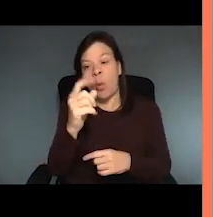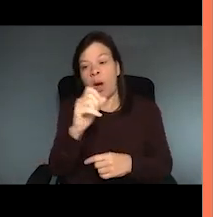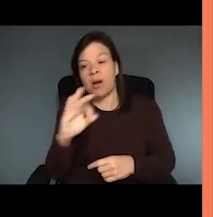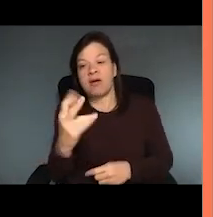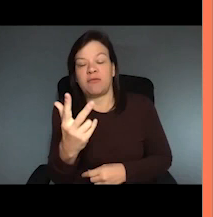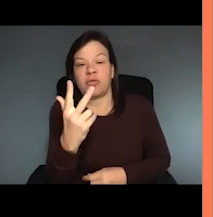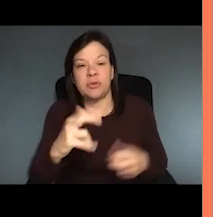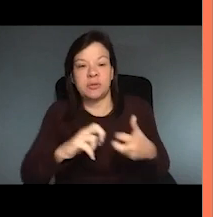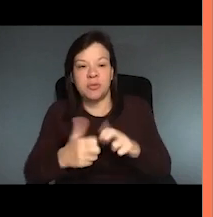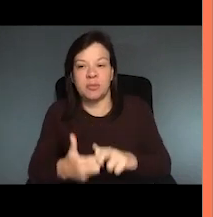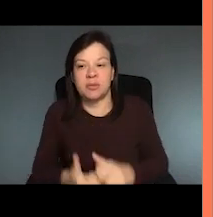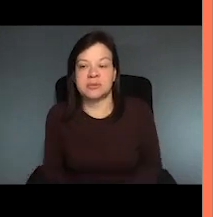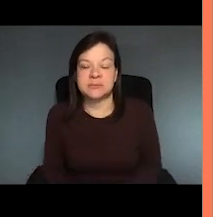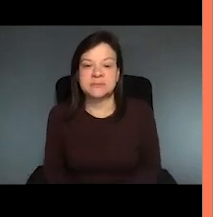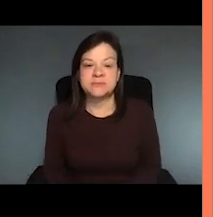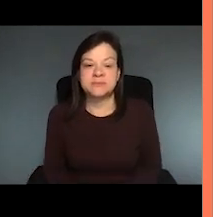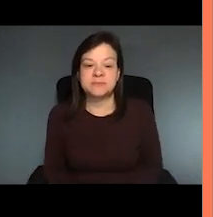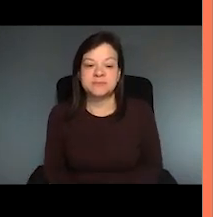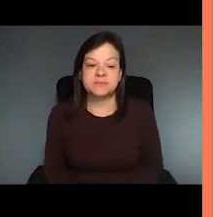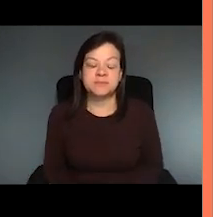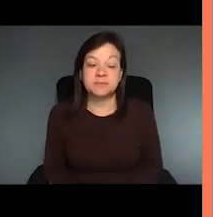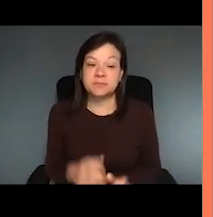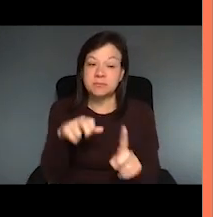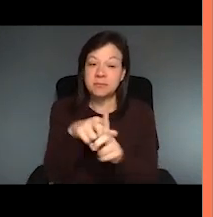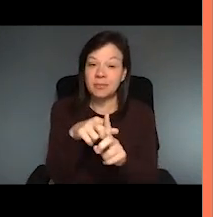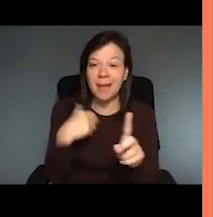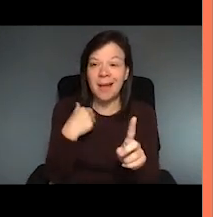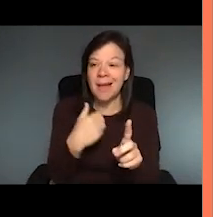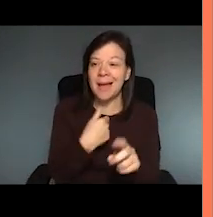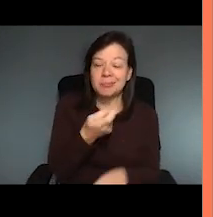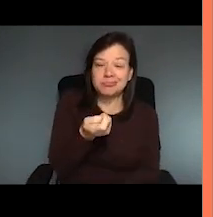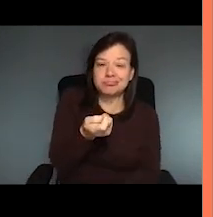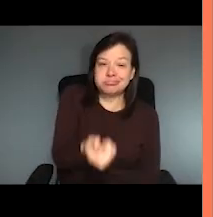EITHER THE PLUG-IN HAD LITTLE TO NO HUMAN SUPPORT OR